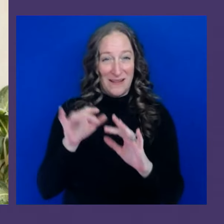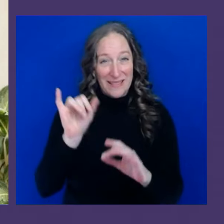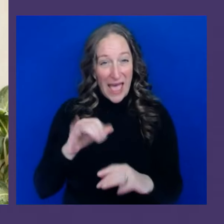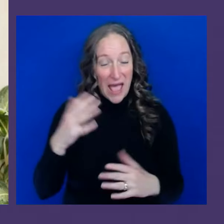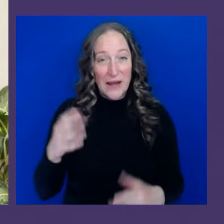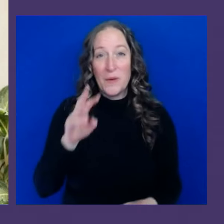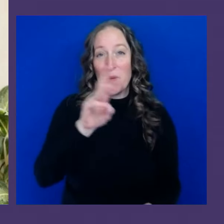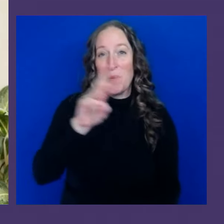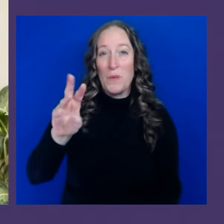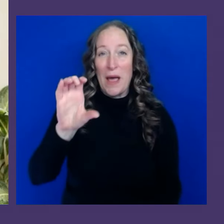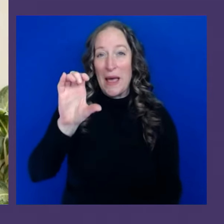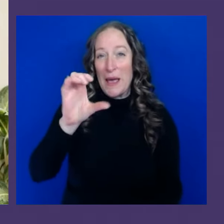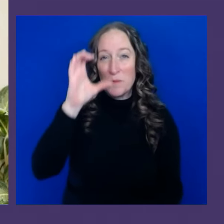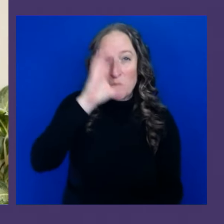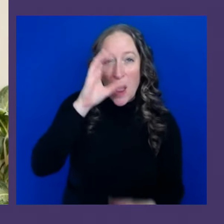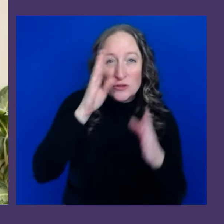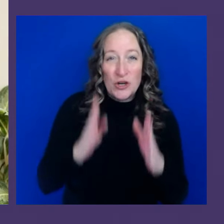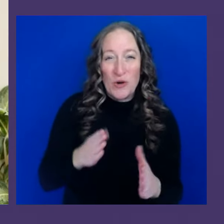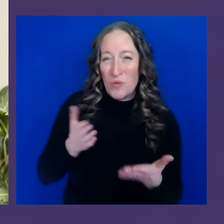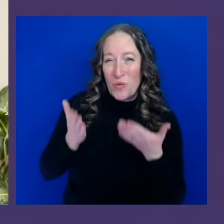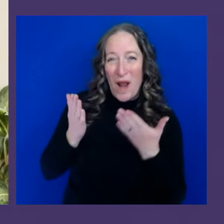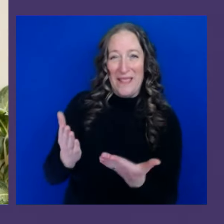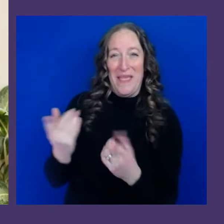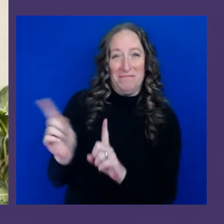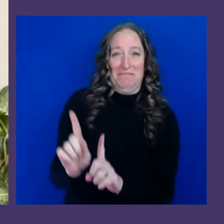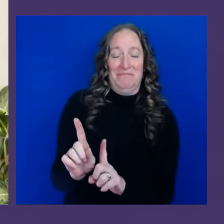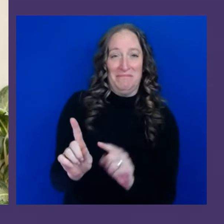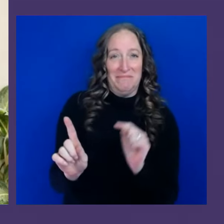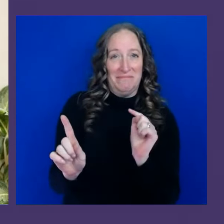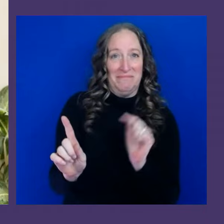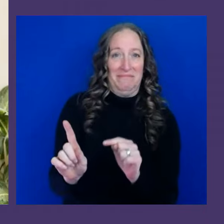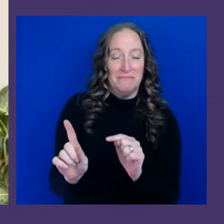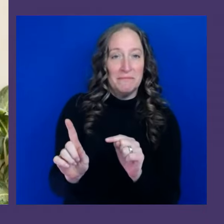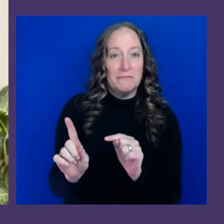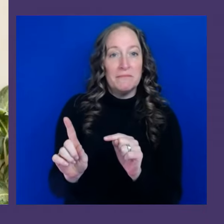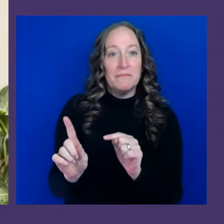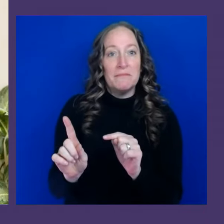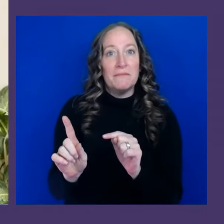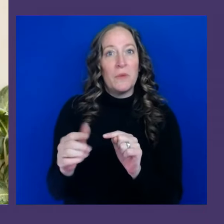For anything that will just be such a marvelous help for